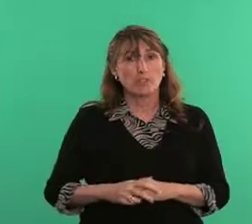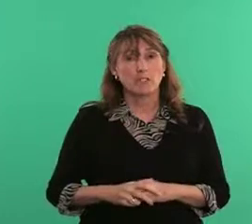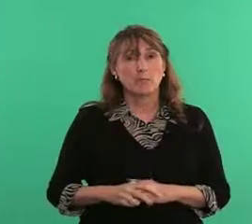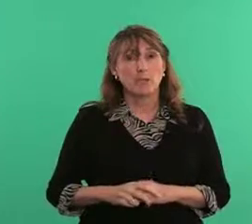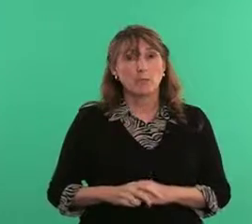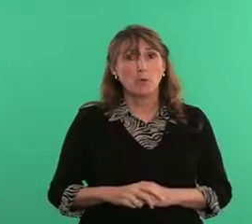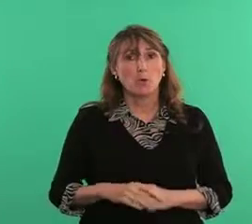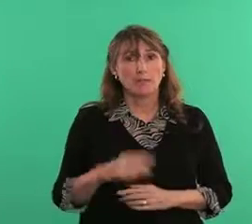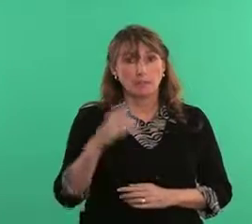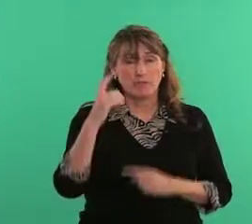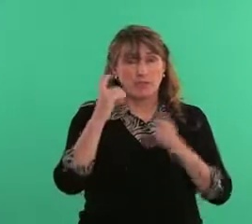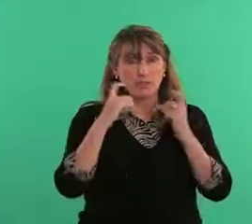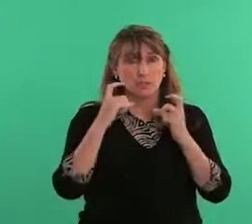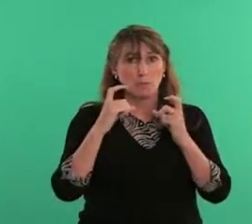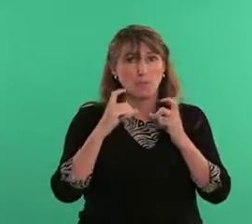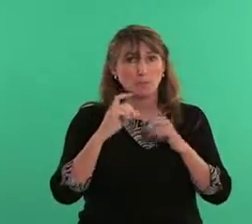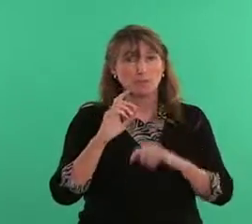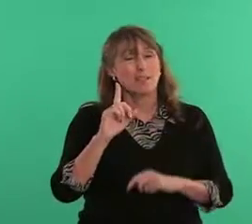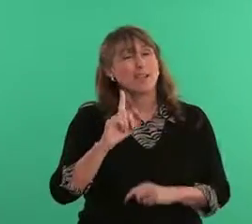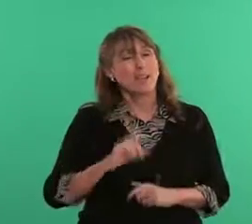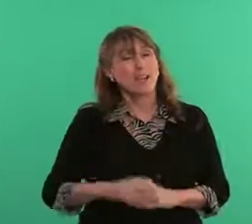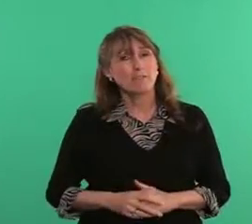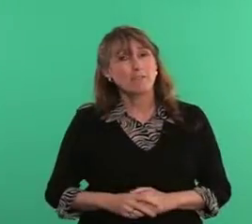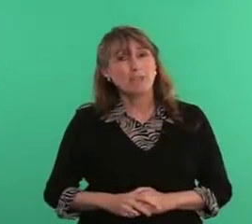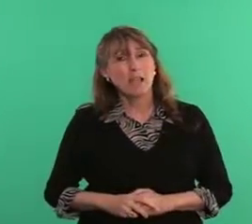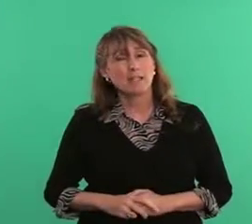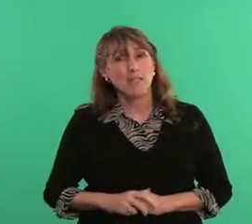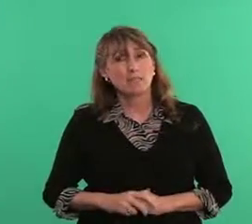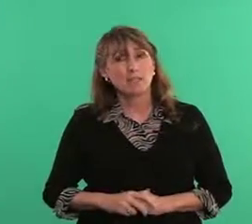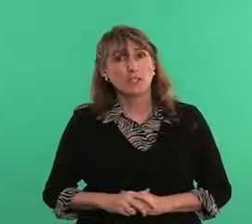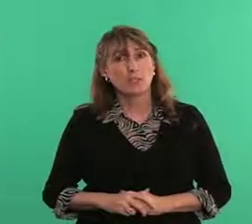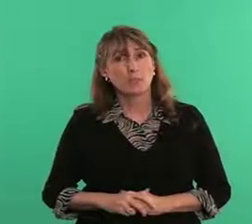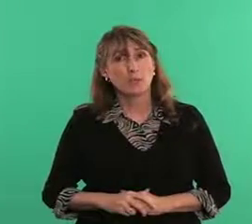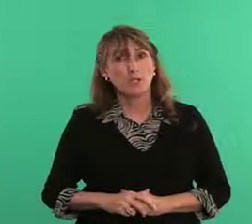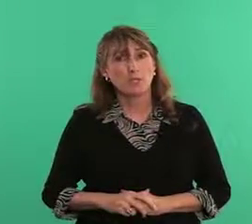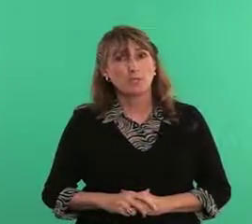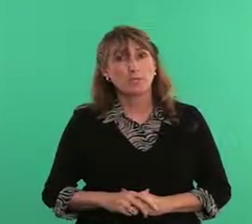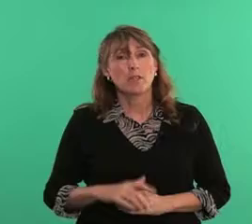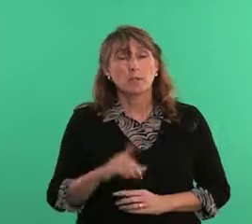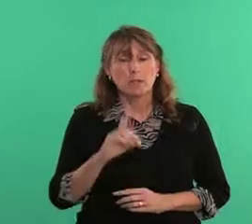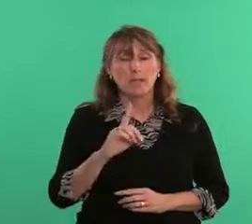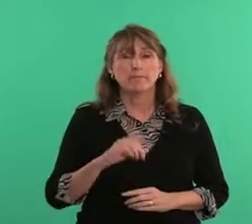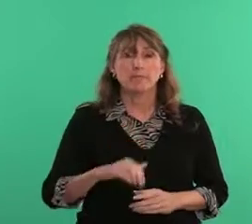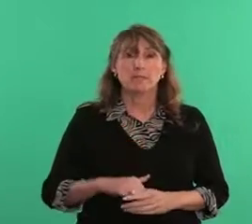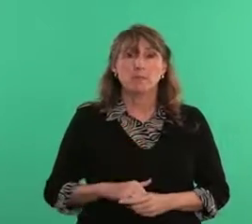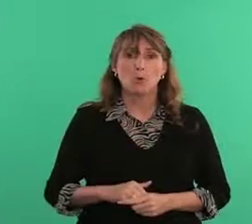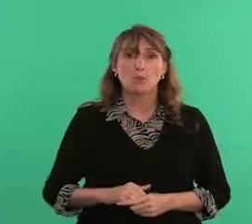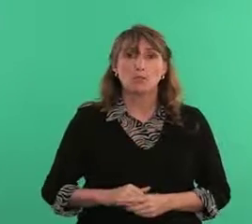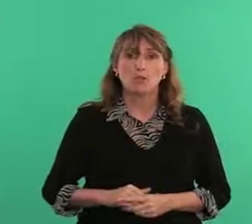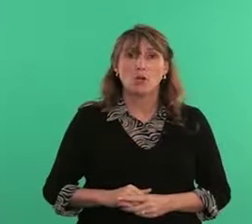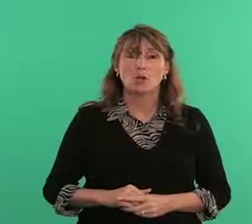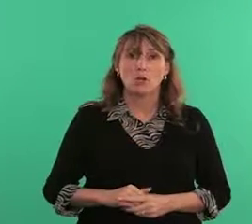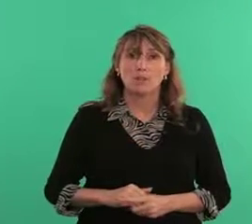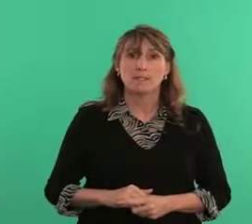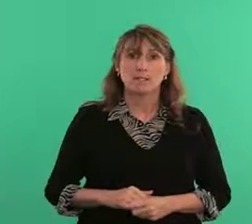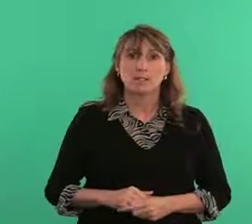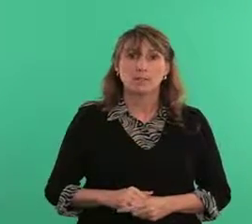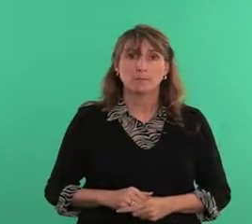the all-important facial expressions, not every sign has a facial expression but it's important to note ones that do